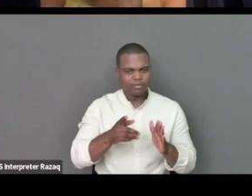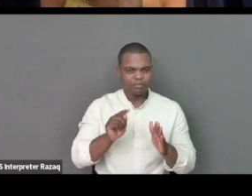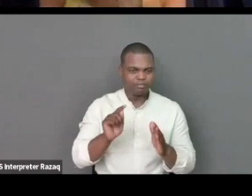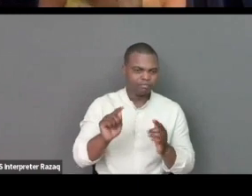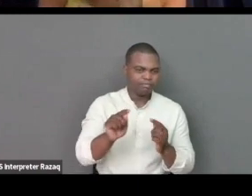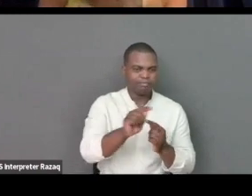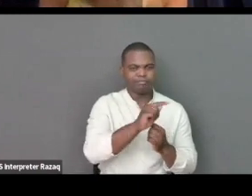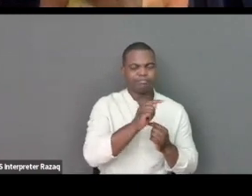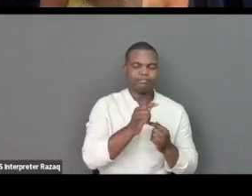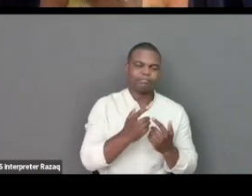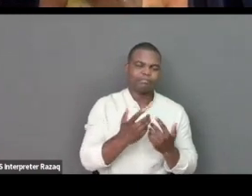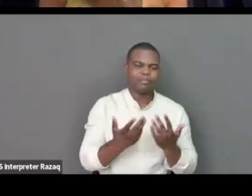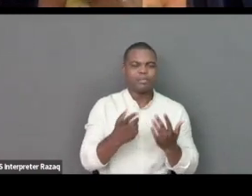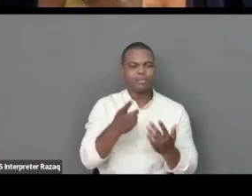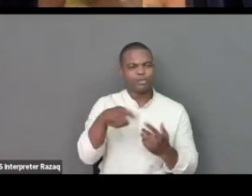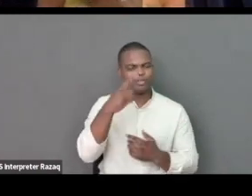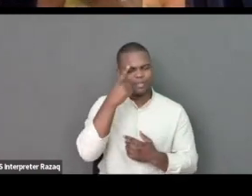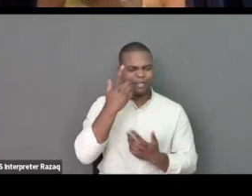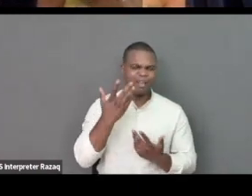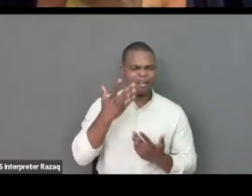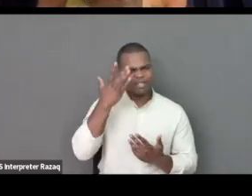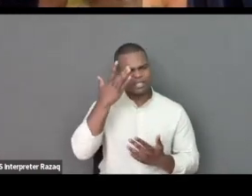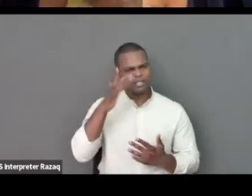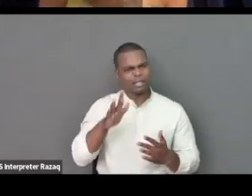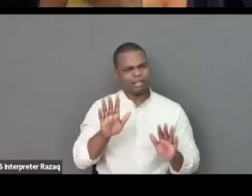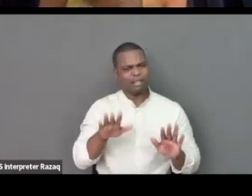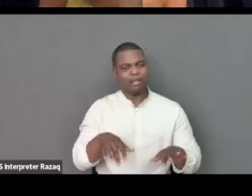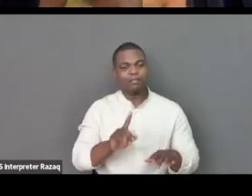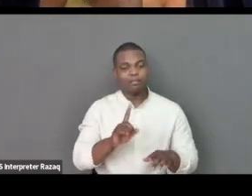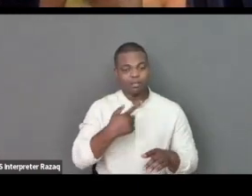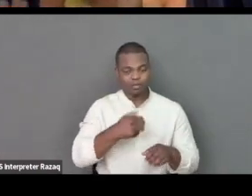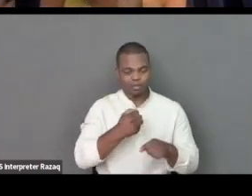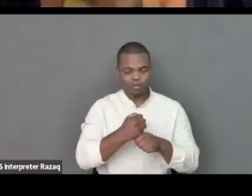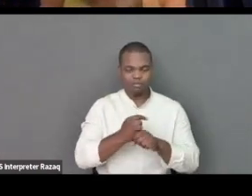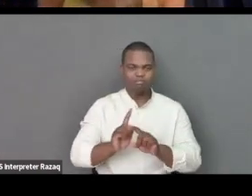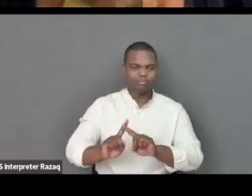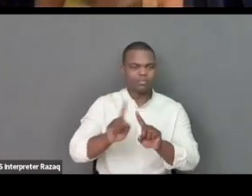across sectors, specifically, we like to work with many different